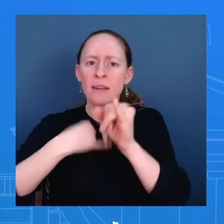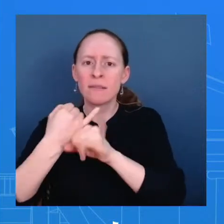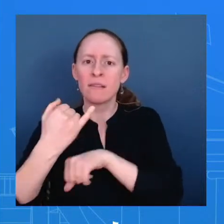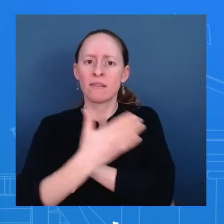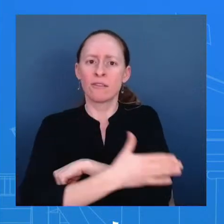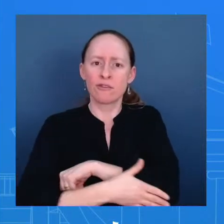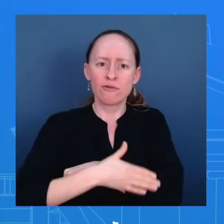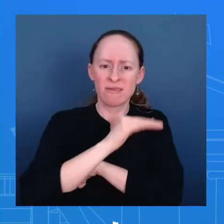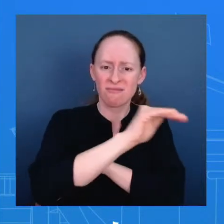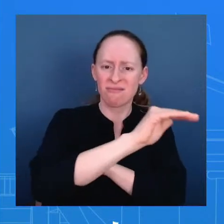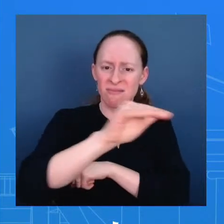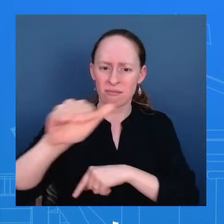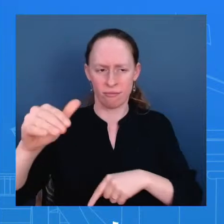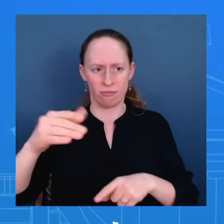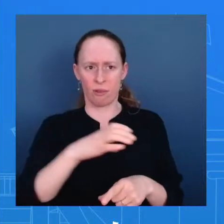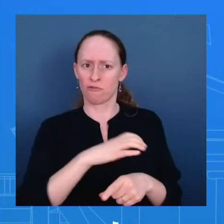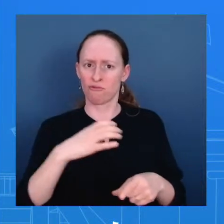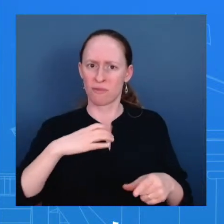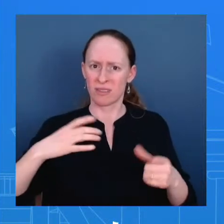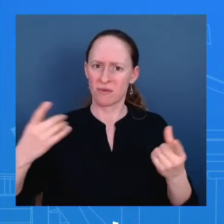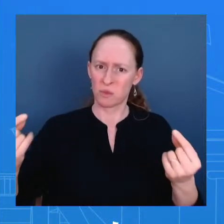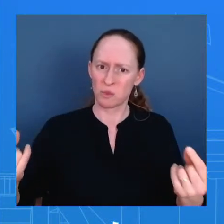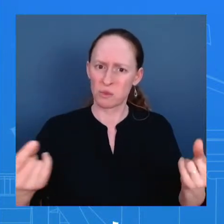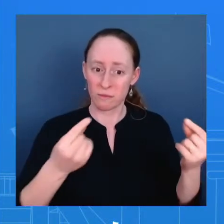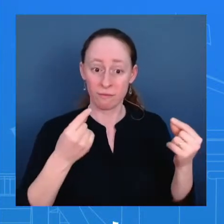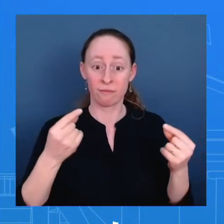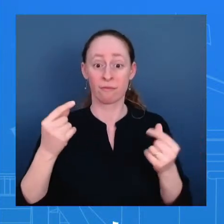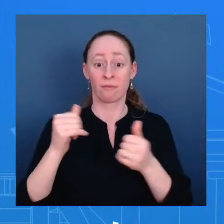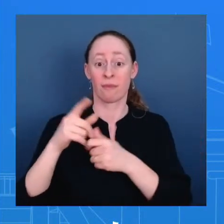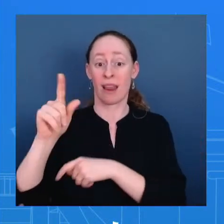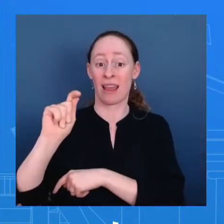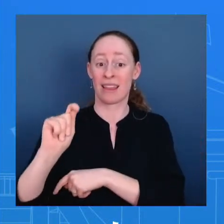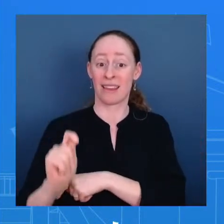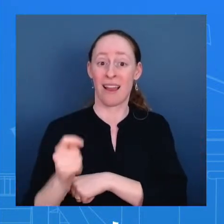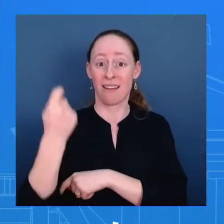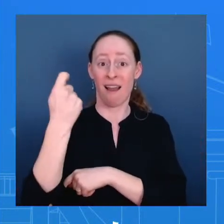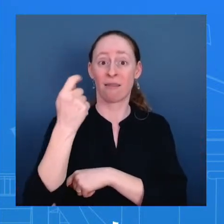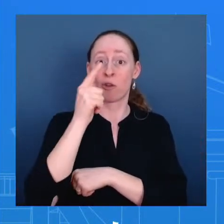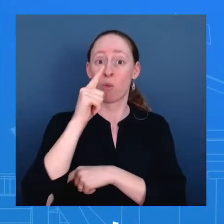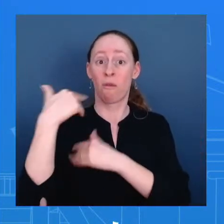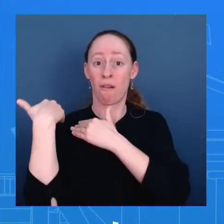of the Kenyan-led multinational security support, MS- -- MSS mission, as you've been hearing.